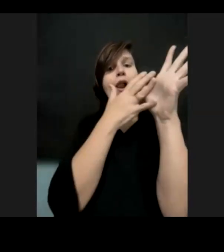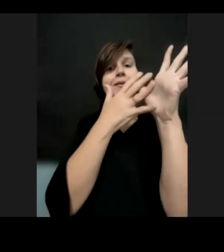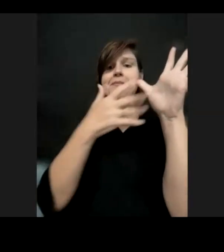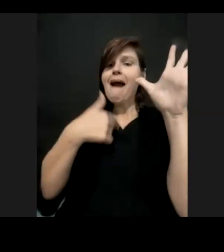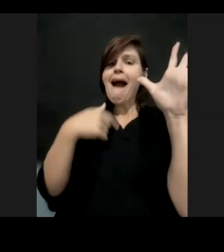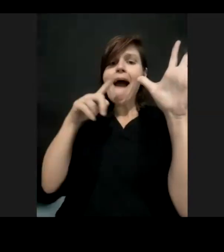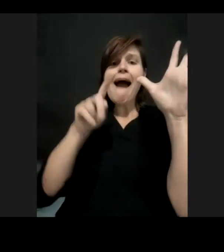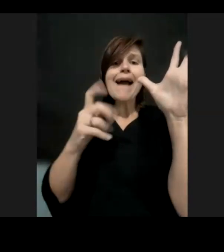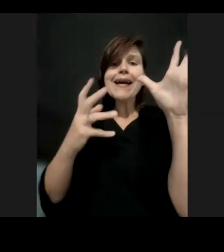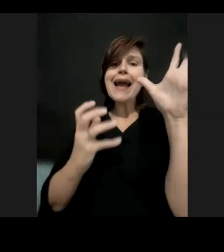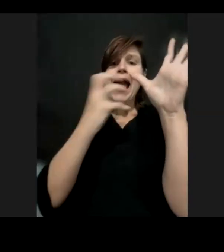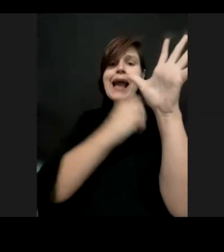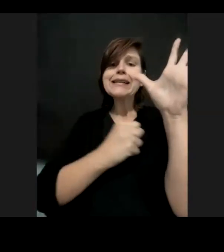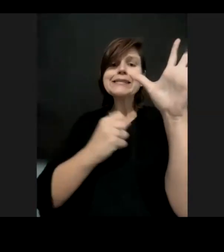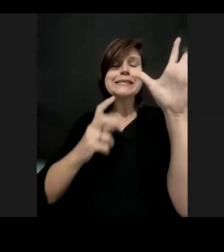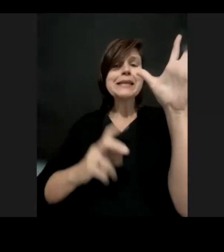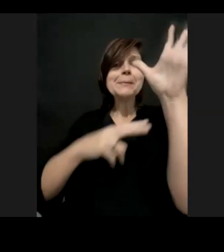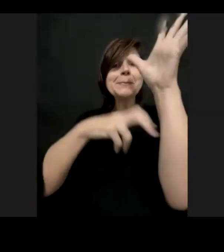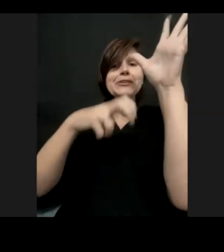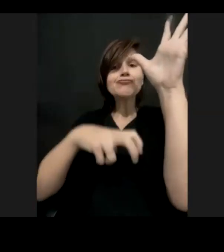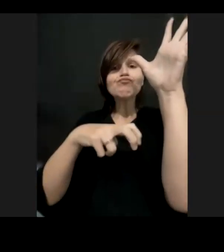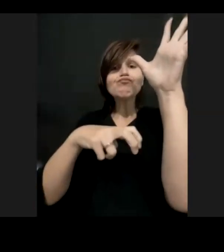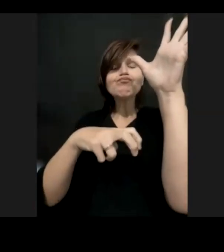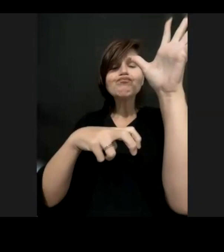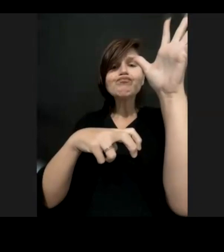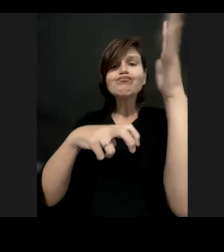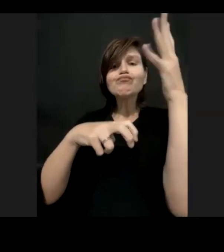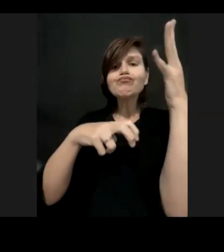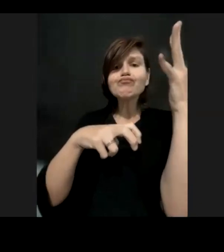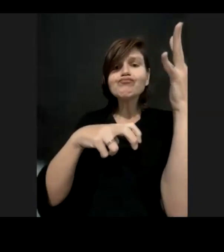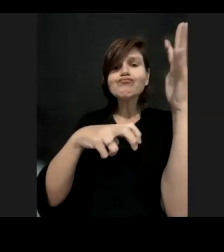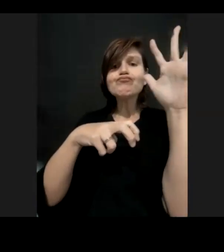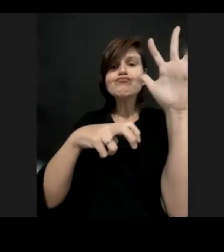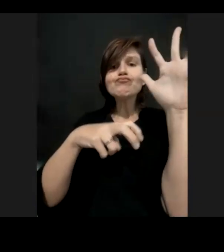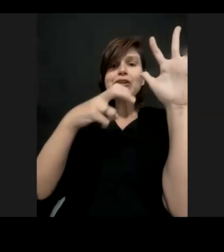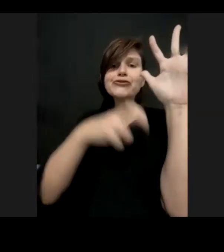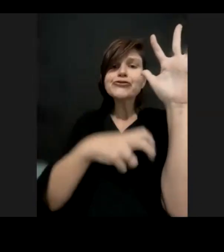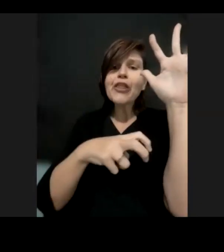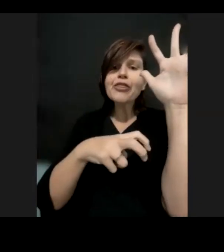He sat down by the tree and he started…